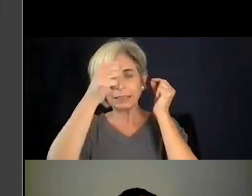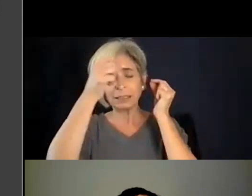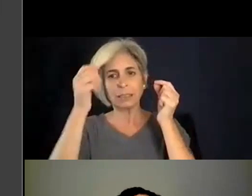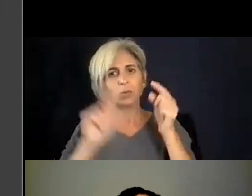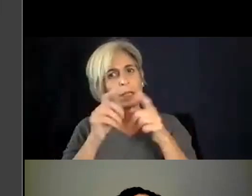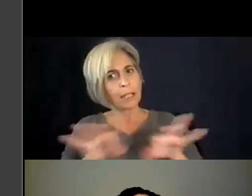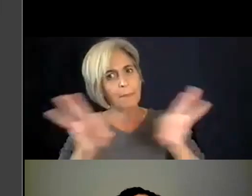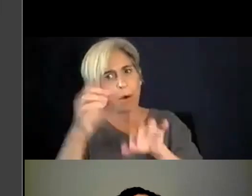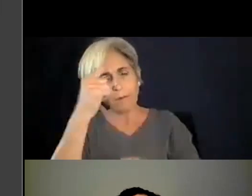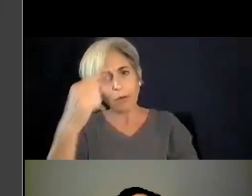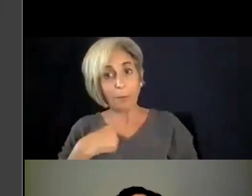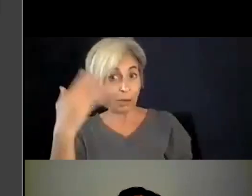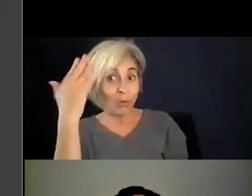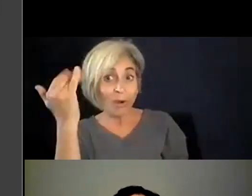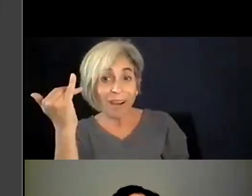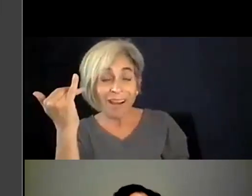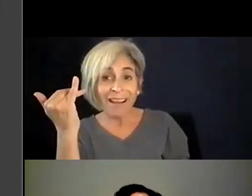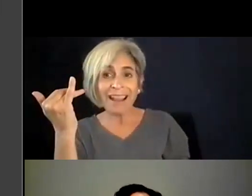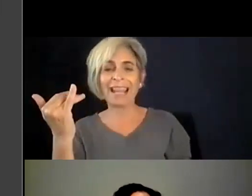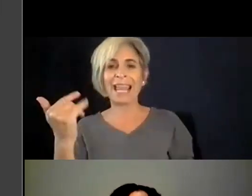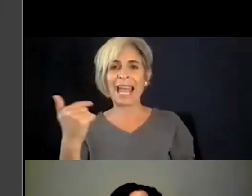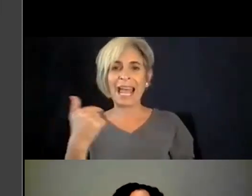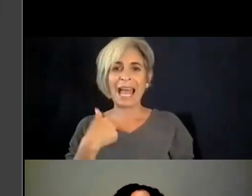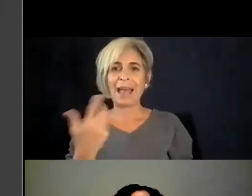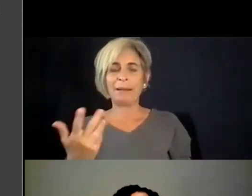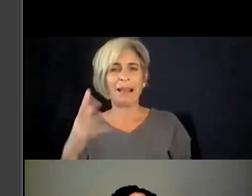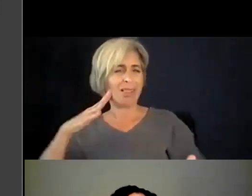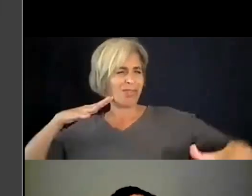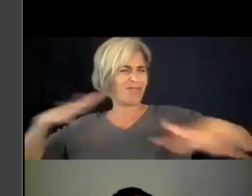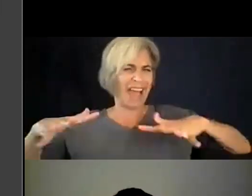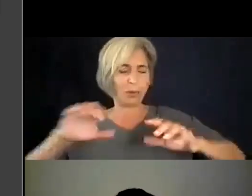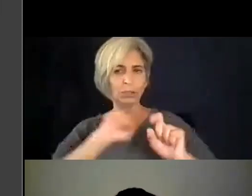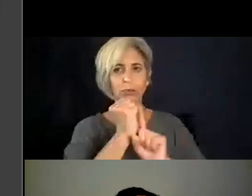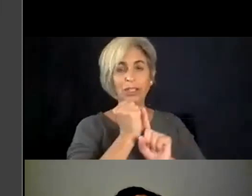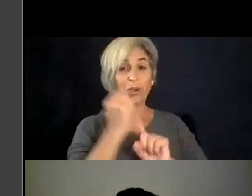because I put myself in extremely loud situations in the form of country music festivals and concerts.